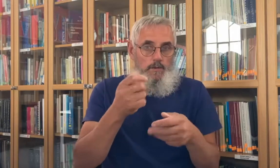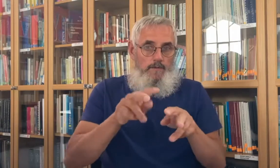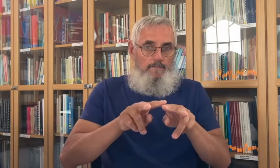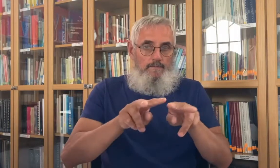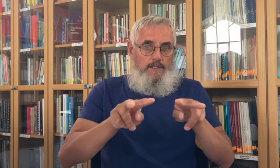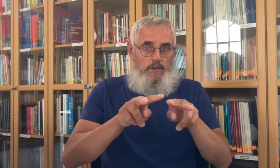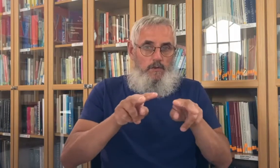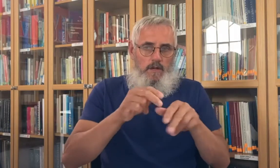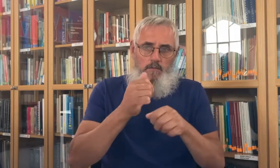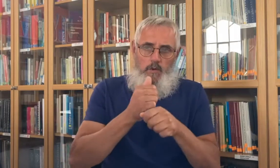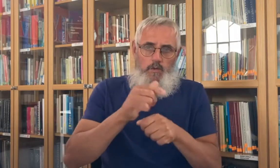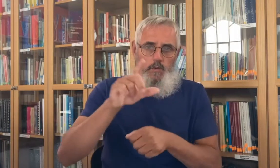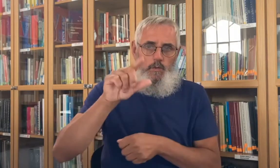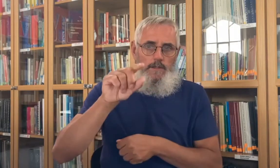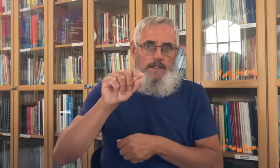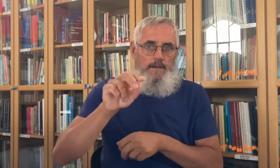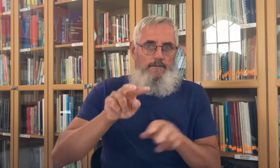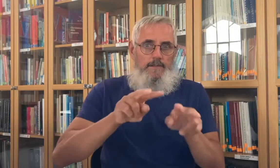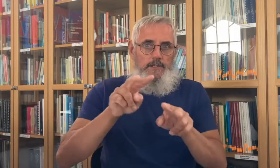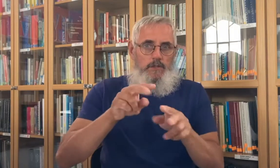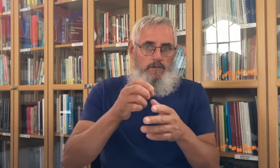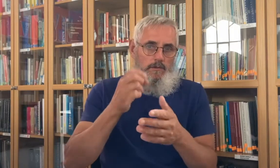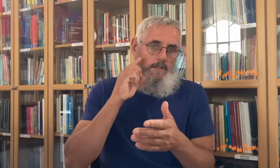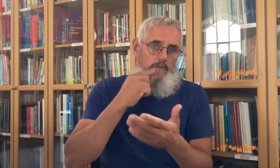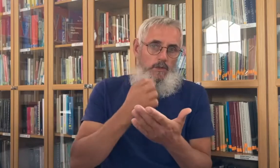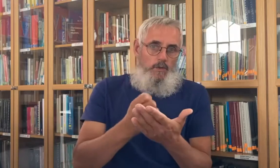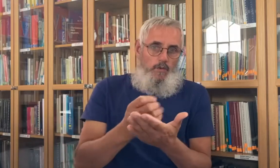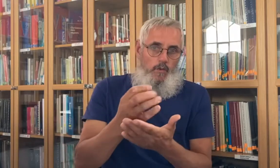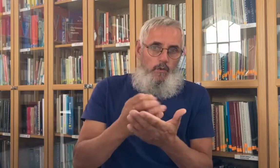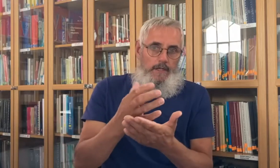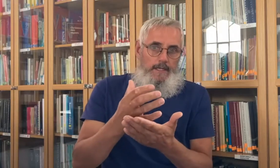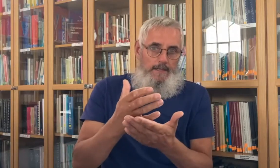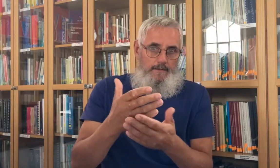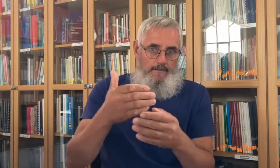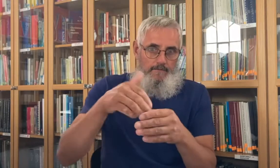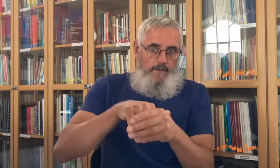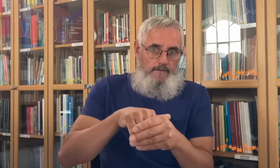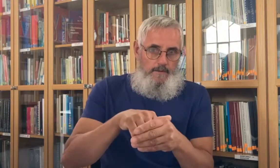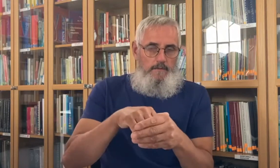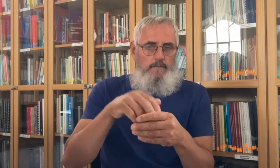extracts from the life stories of Deaf people, which were funded by the National Heritage Council